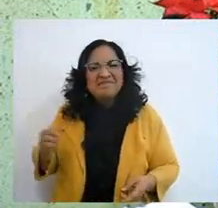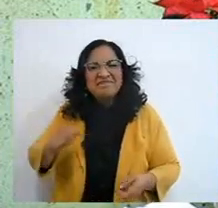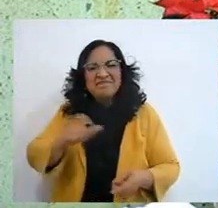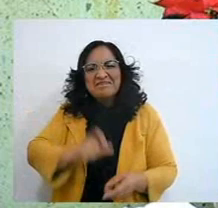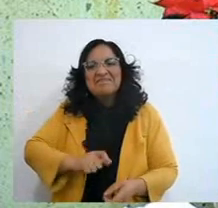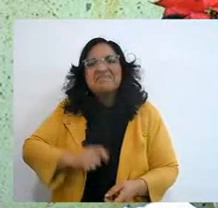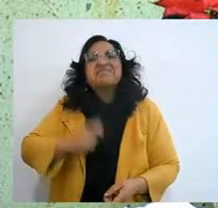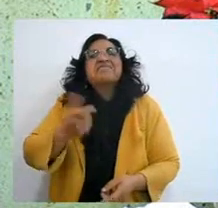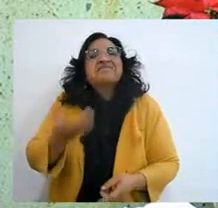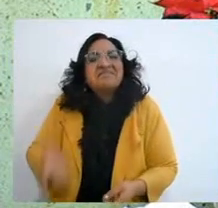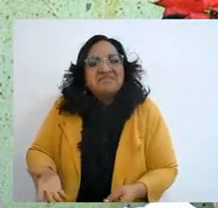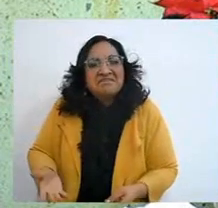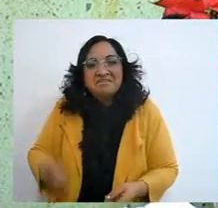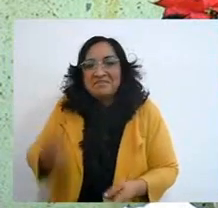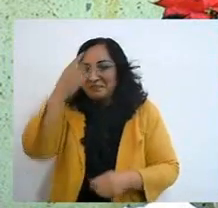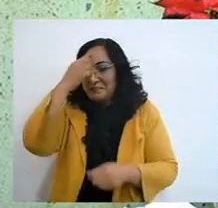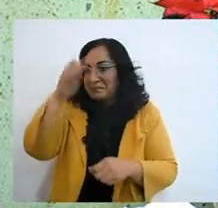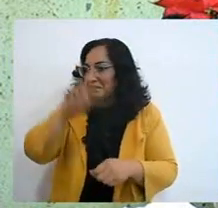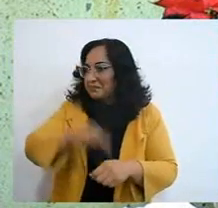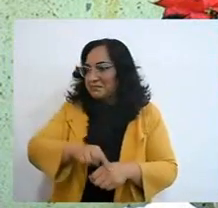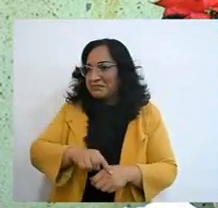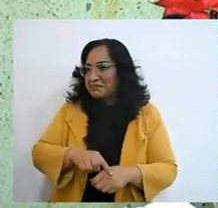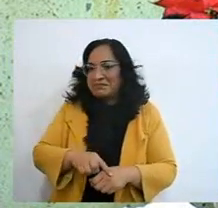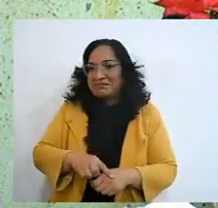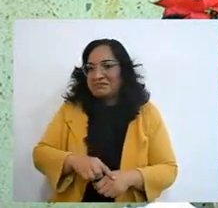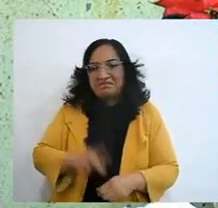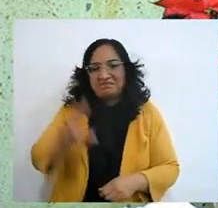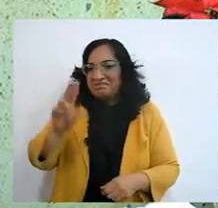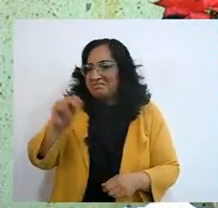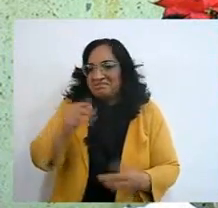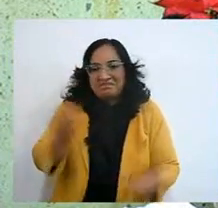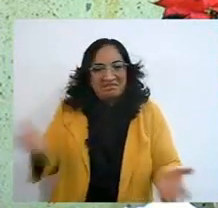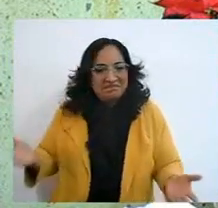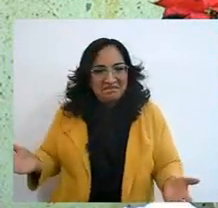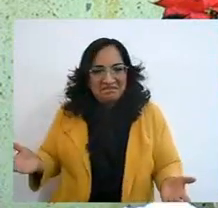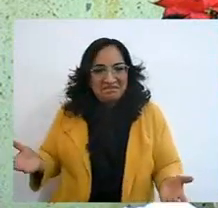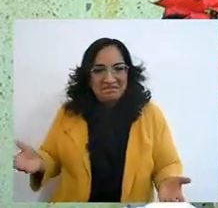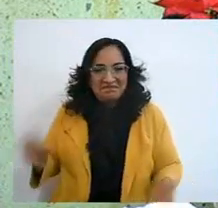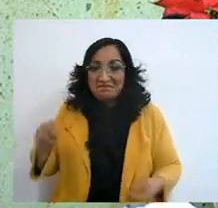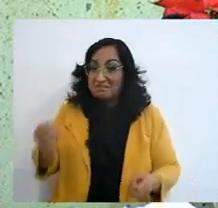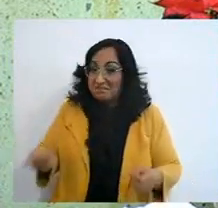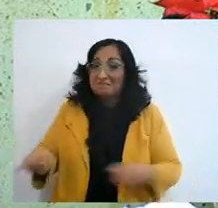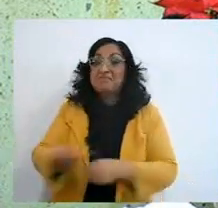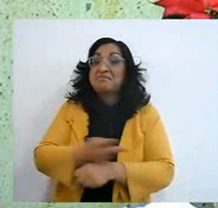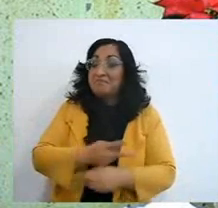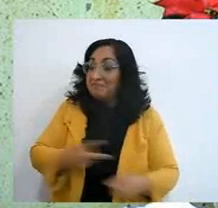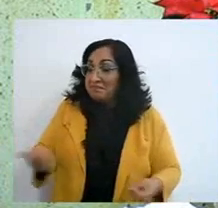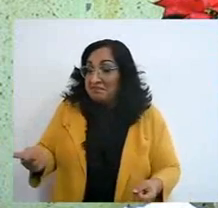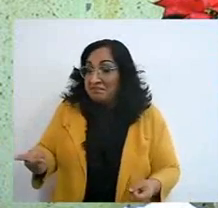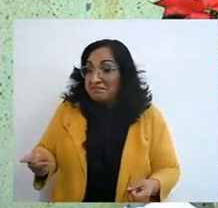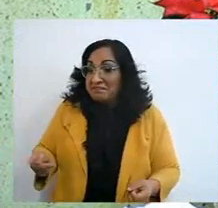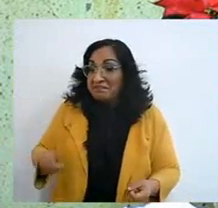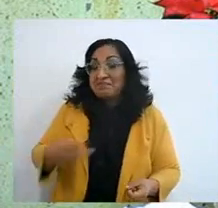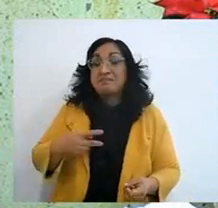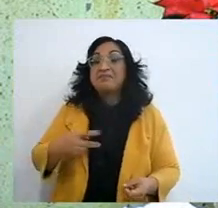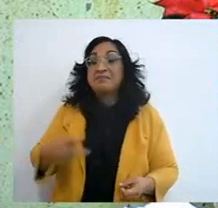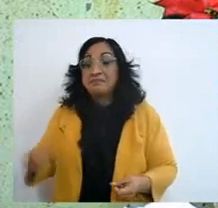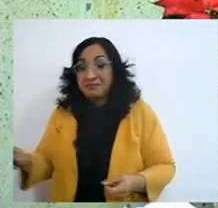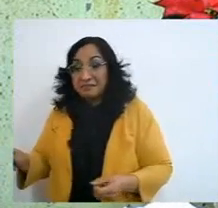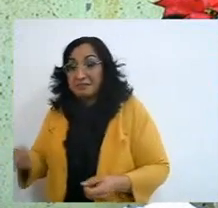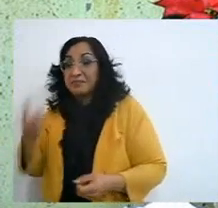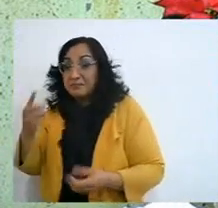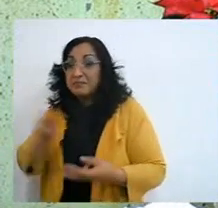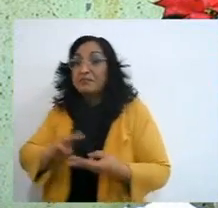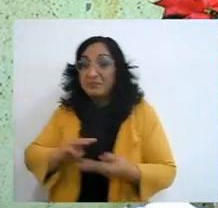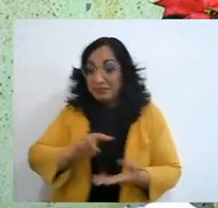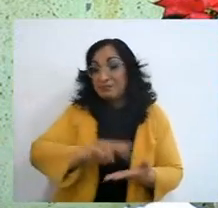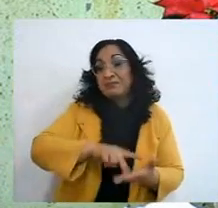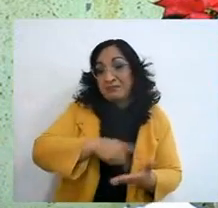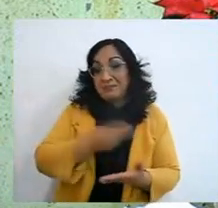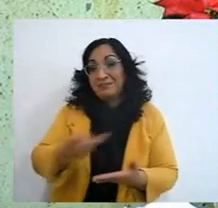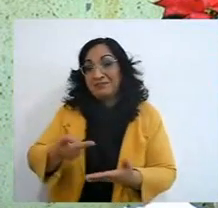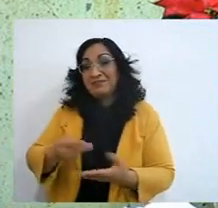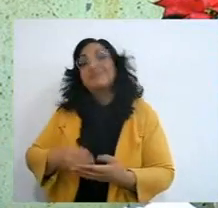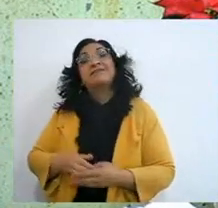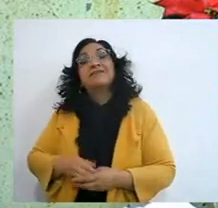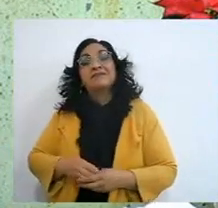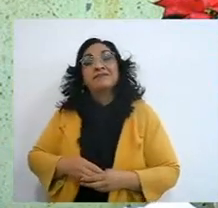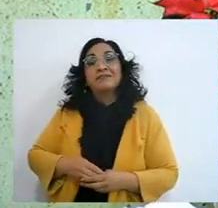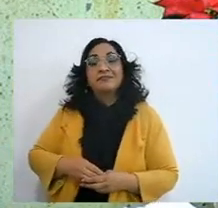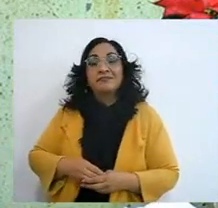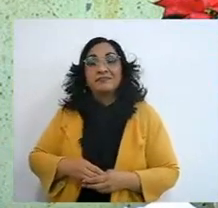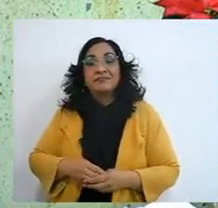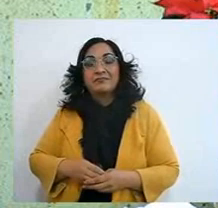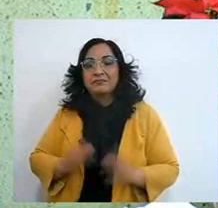It can't be possible, no, that's not it, and well, he was already in the cast, and once they had already prayed for him,